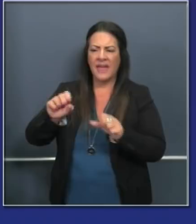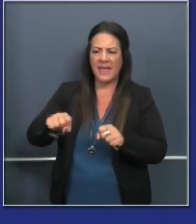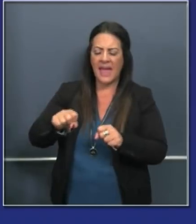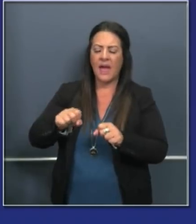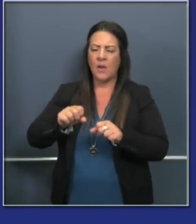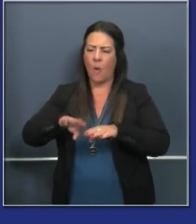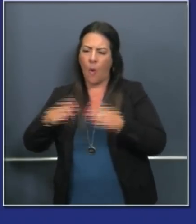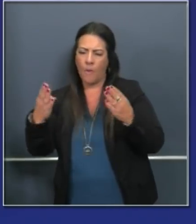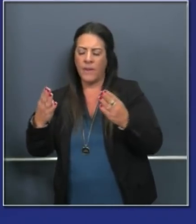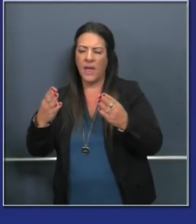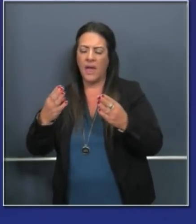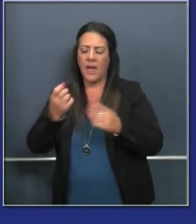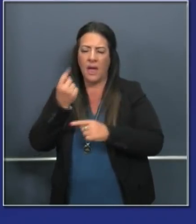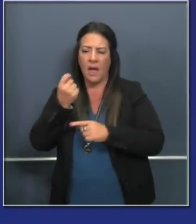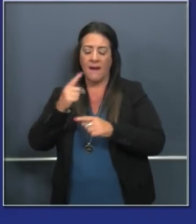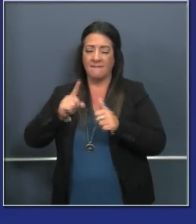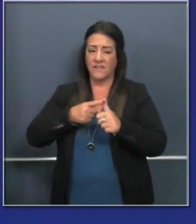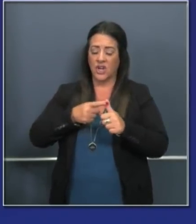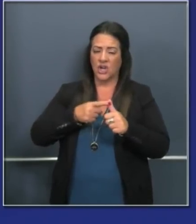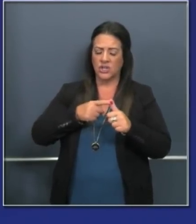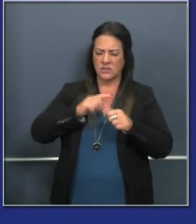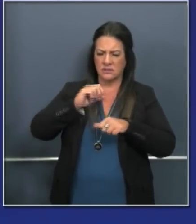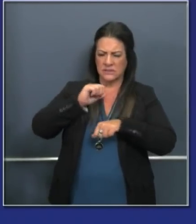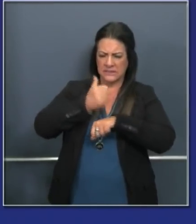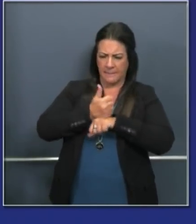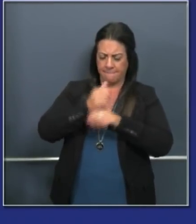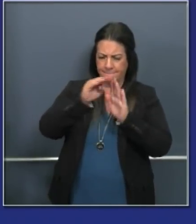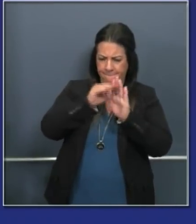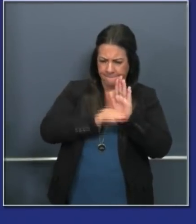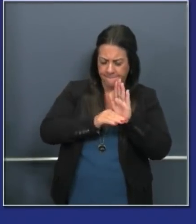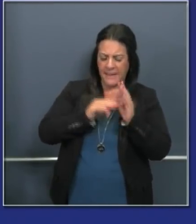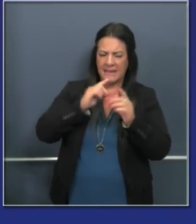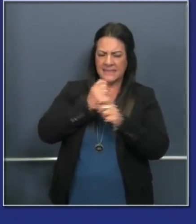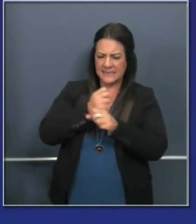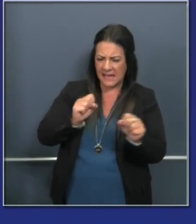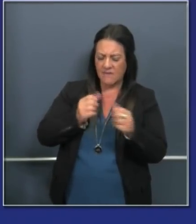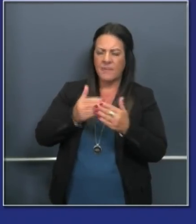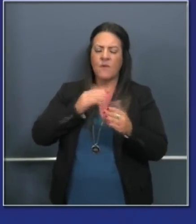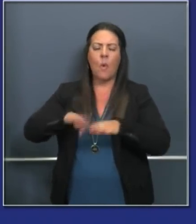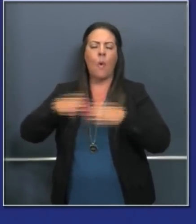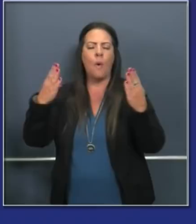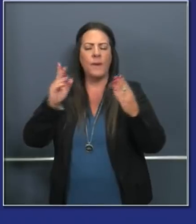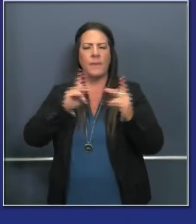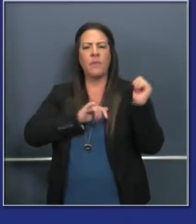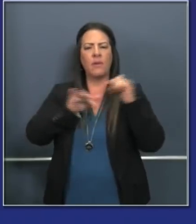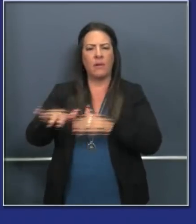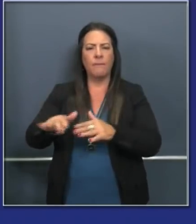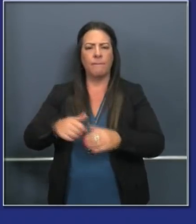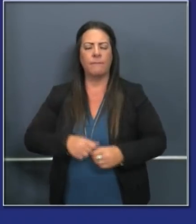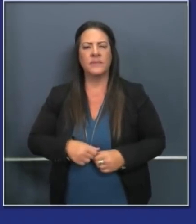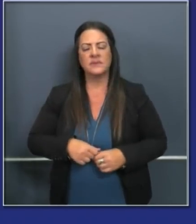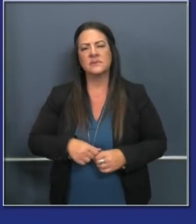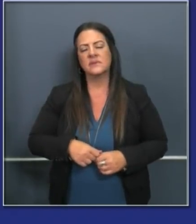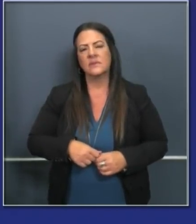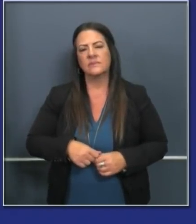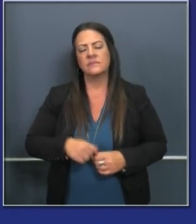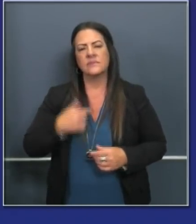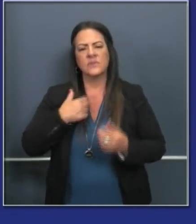ENGAGE IN THOSE COUNTIES. THEY'RE HAVING MORE TRIAL CHALLENGER TROUBLE AND THEN OTHER COUNTIES AGAIN ABOUT 11 COUNTIES THAT WE'RE MONITORING